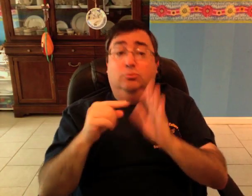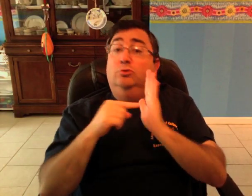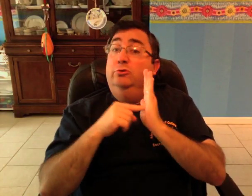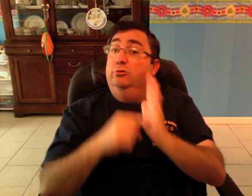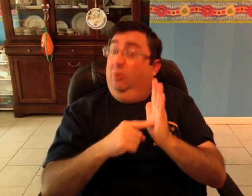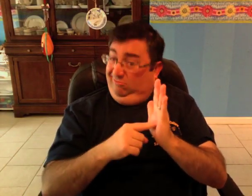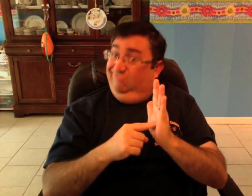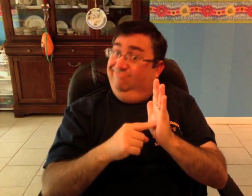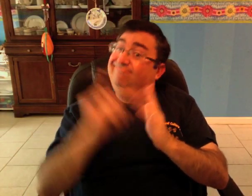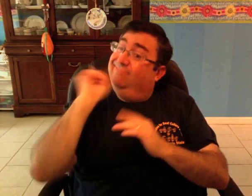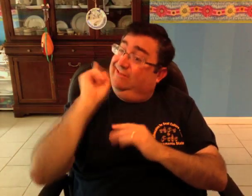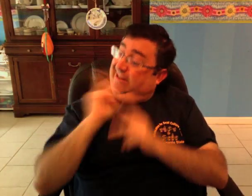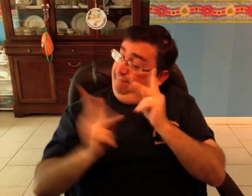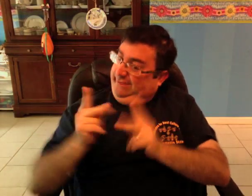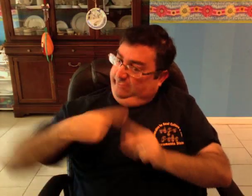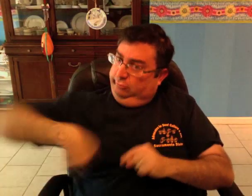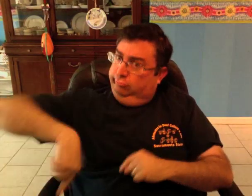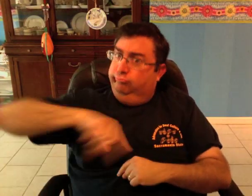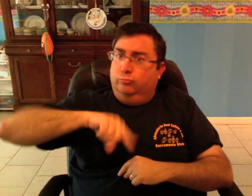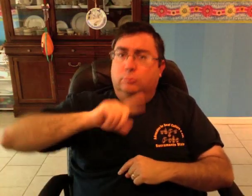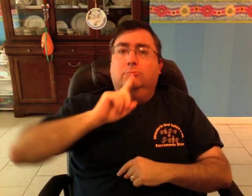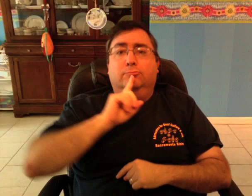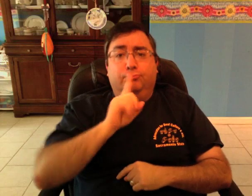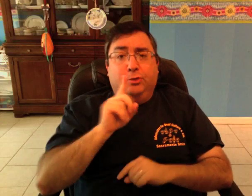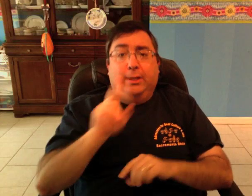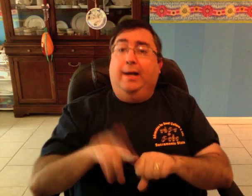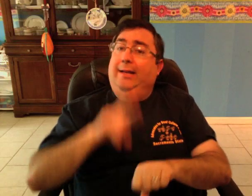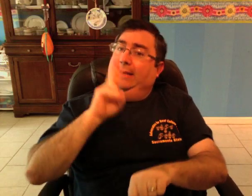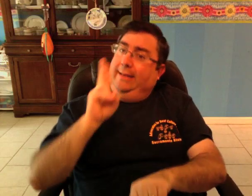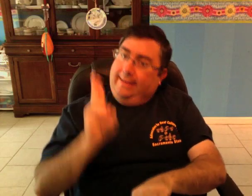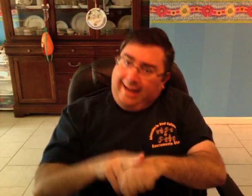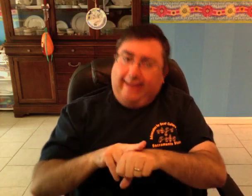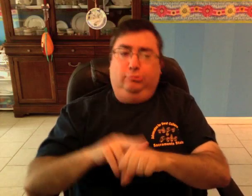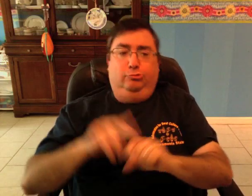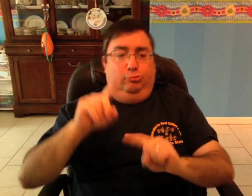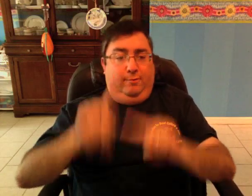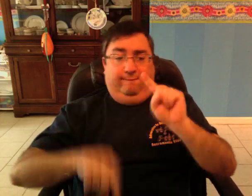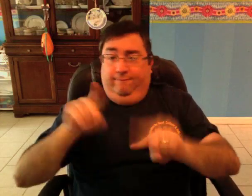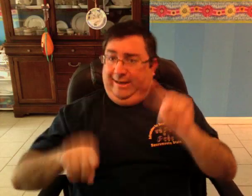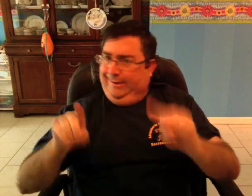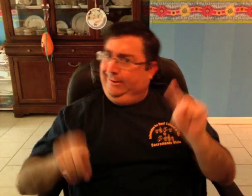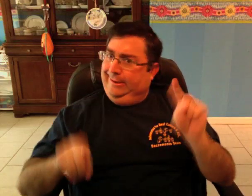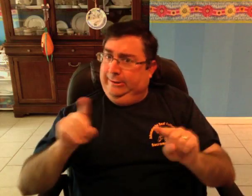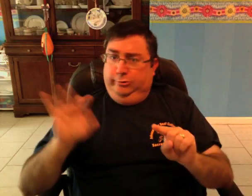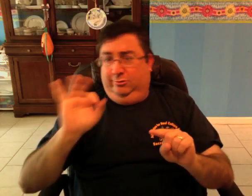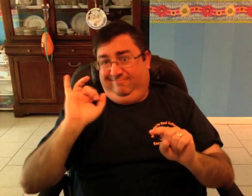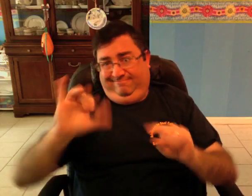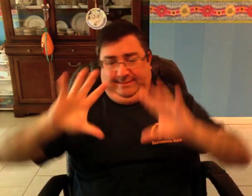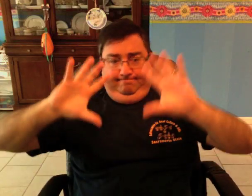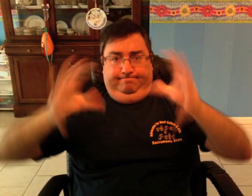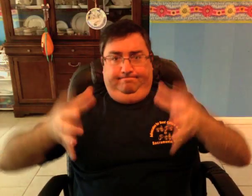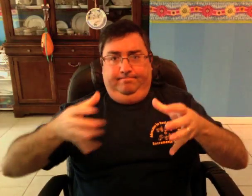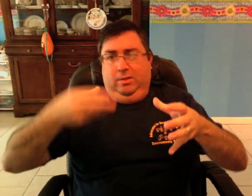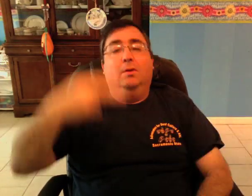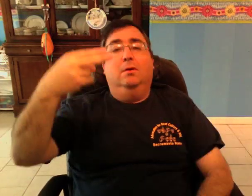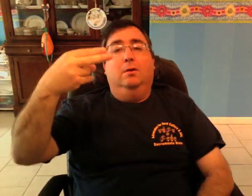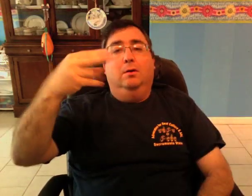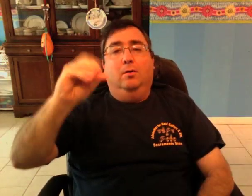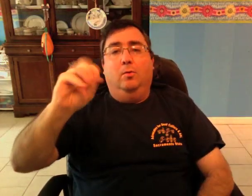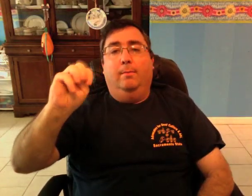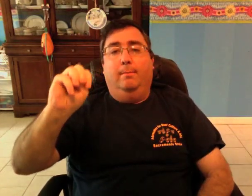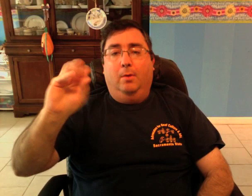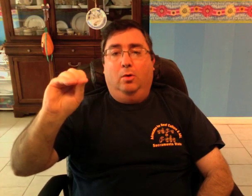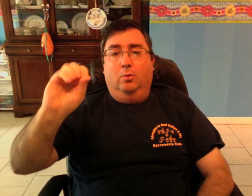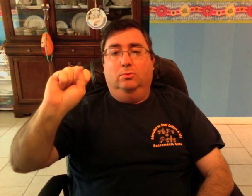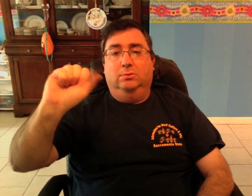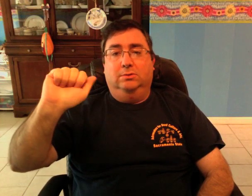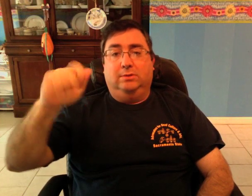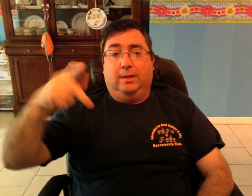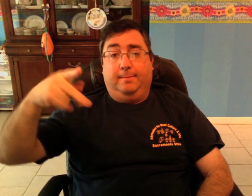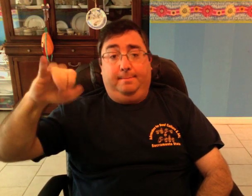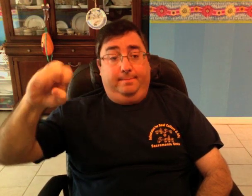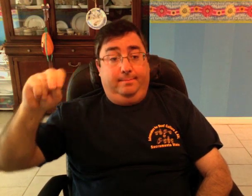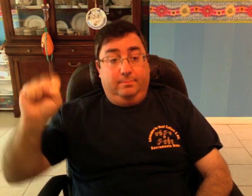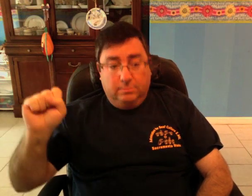shows that Deaf people are a natural variation of Homo Sapiens